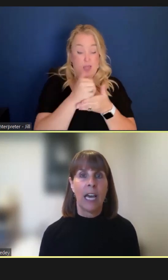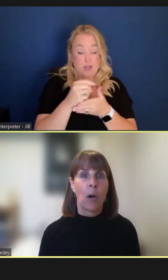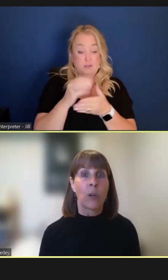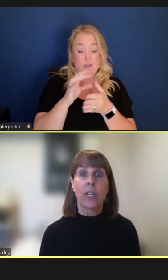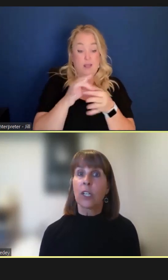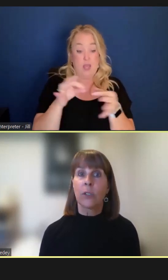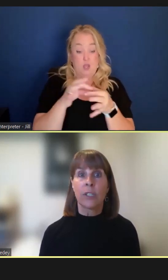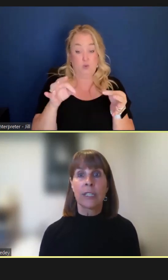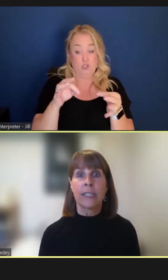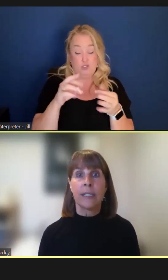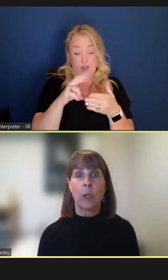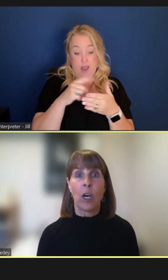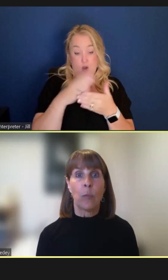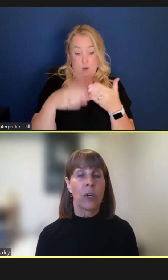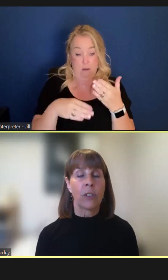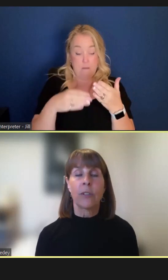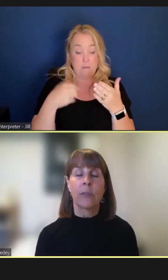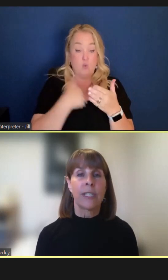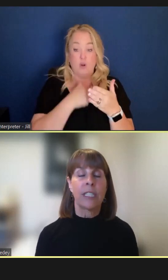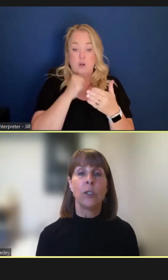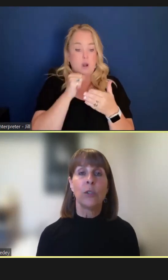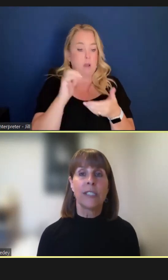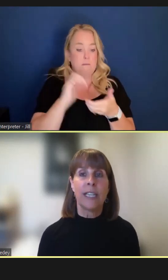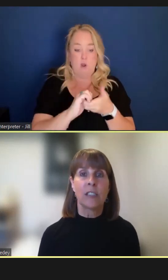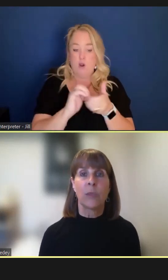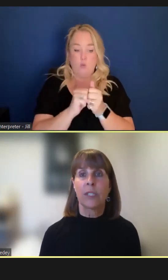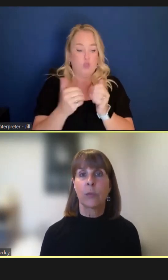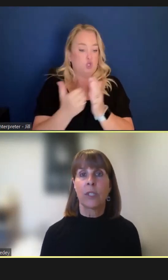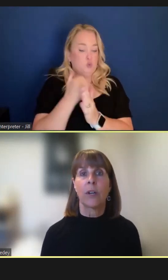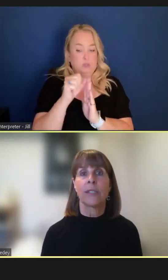we're not currently um partnering with any new States because we are in the